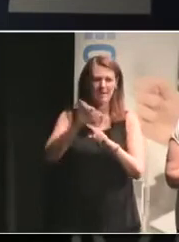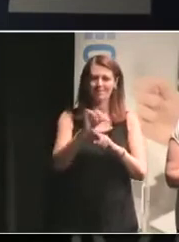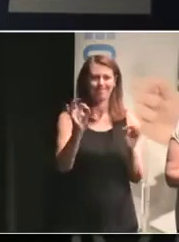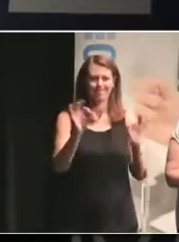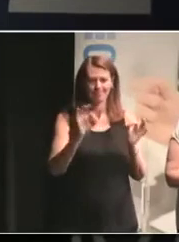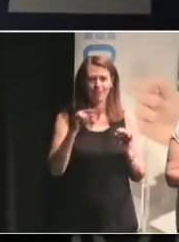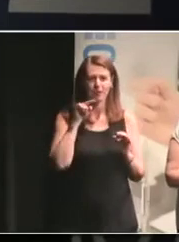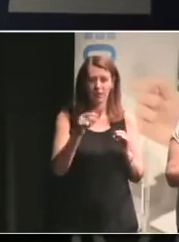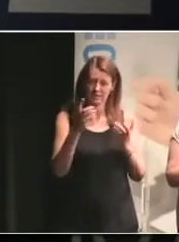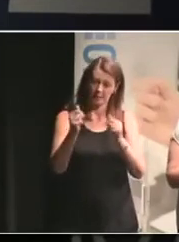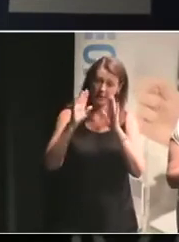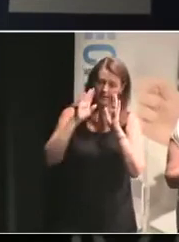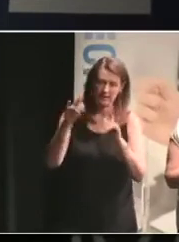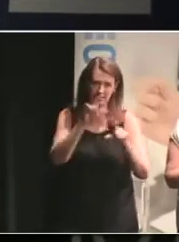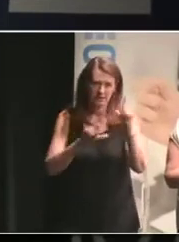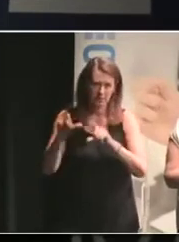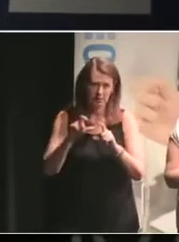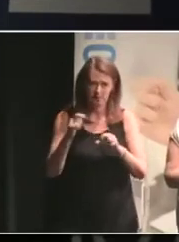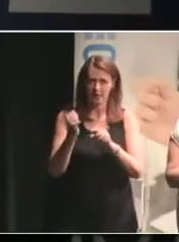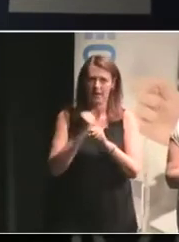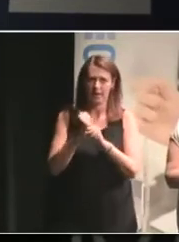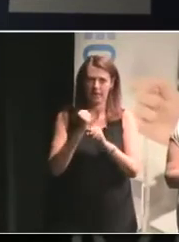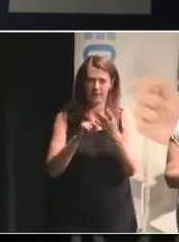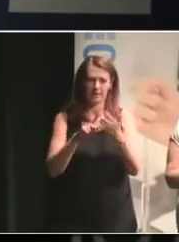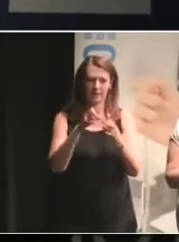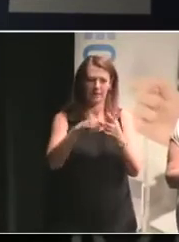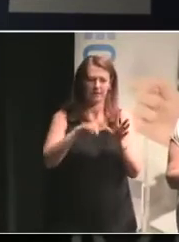fantastic chemicals are now causing us some legacy issues that we now need to deal with.